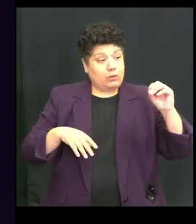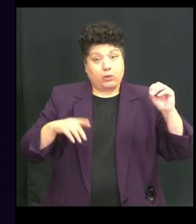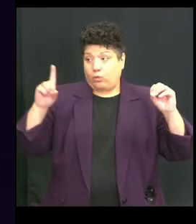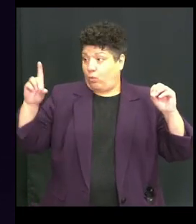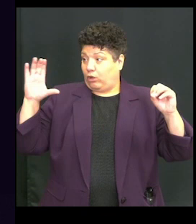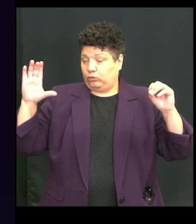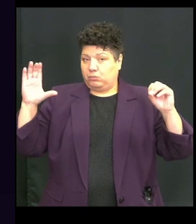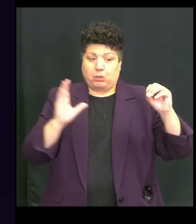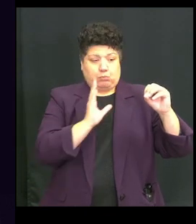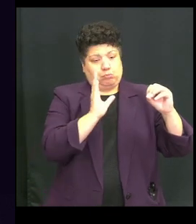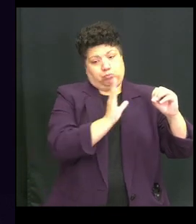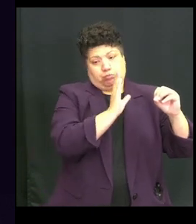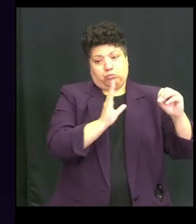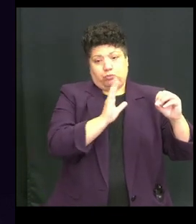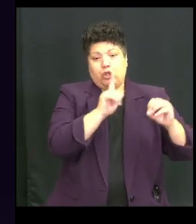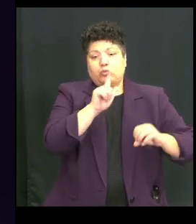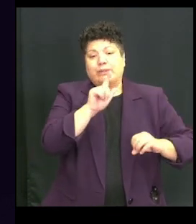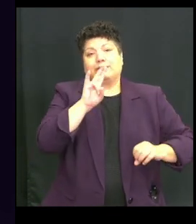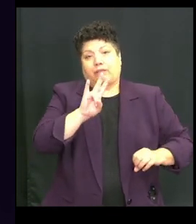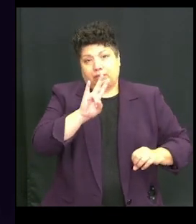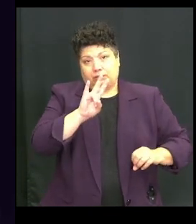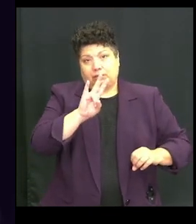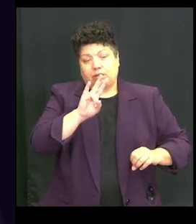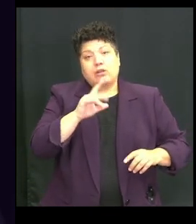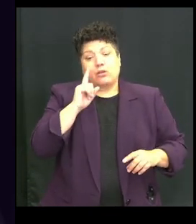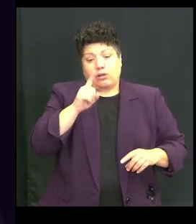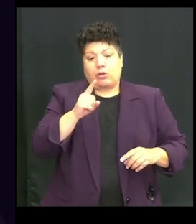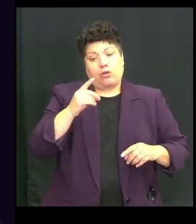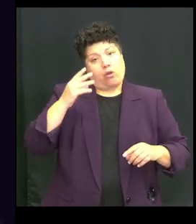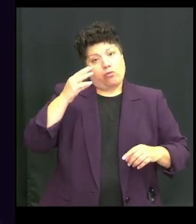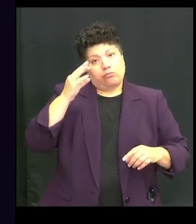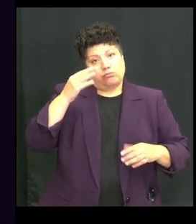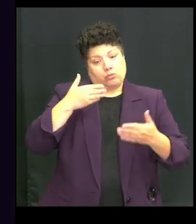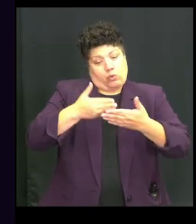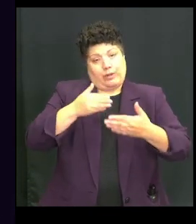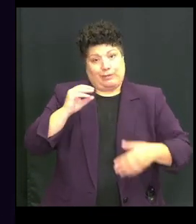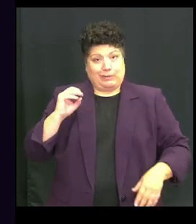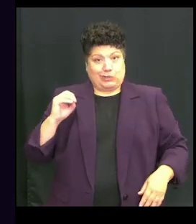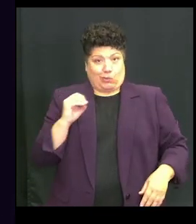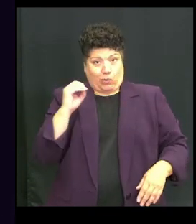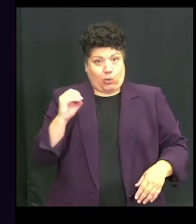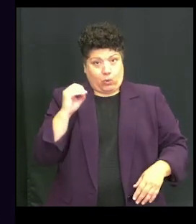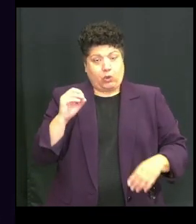So much closer to the zero, where there's no social alienation than to a hundred.